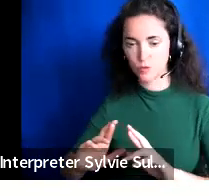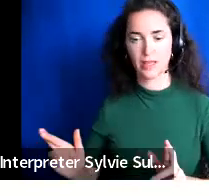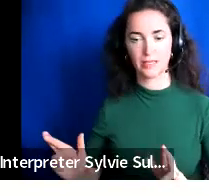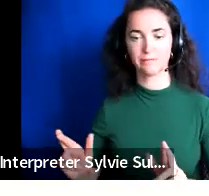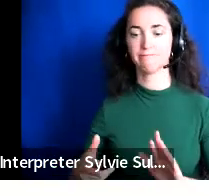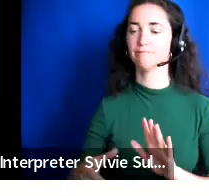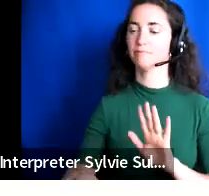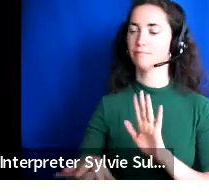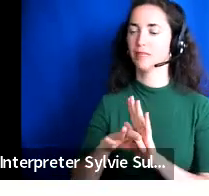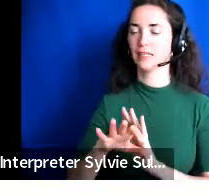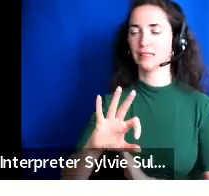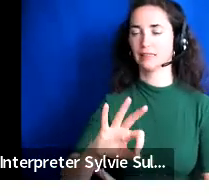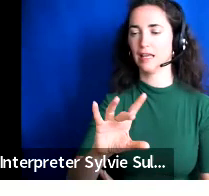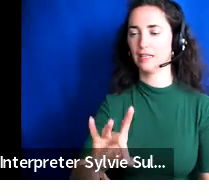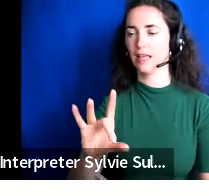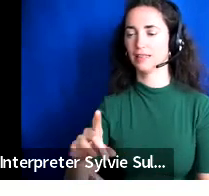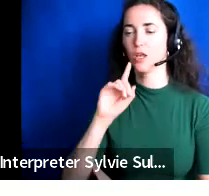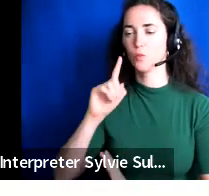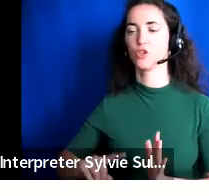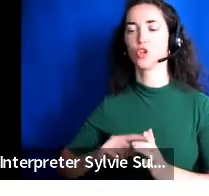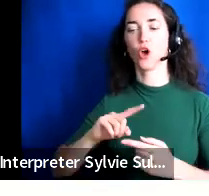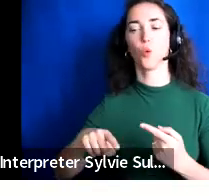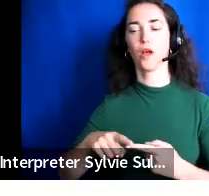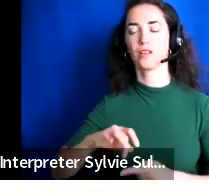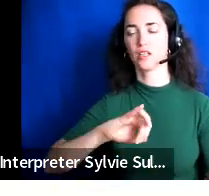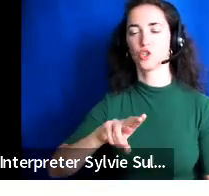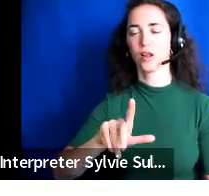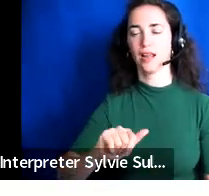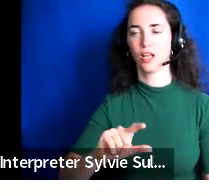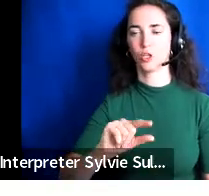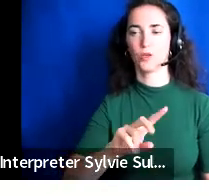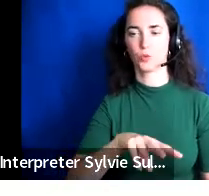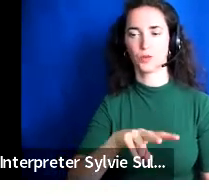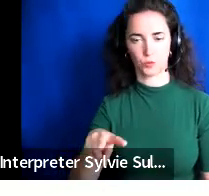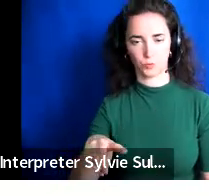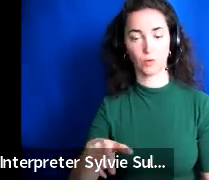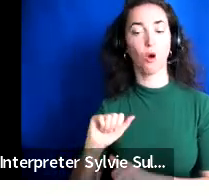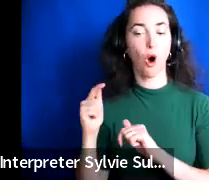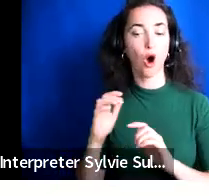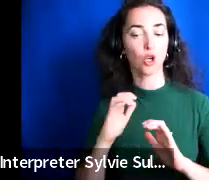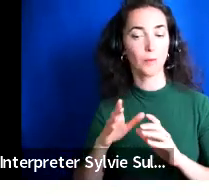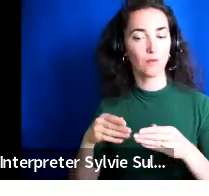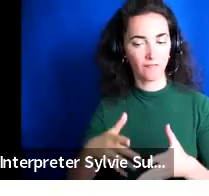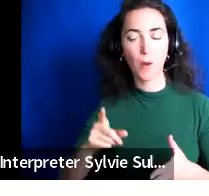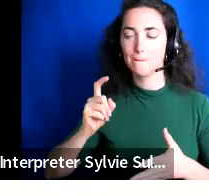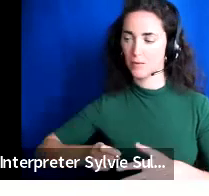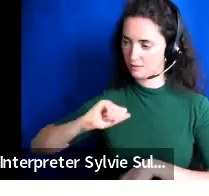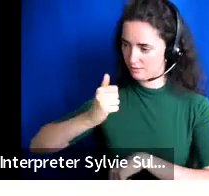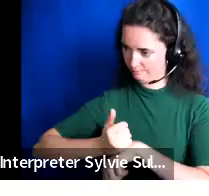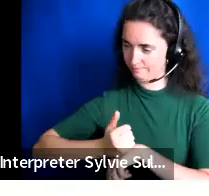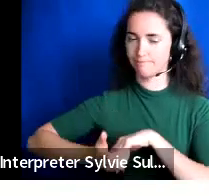July of this year 2,022 and i'll tell telecom providers had to make 9, 8 operational.